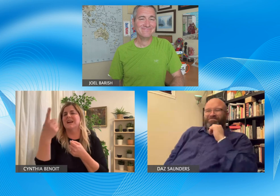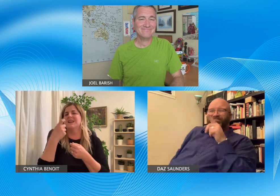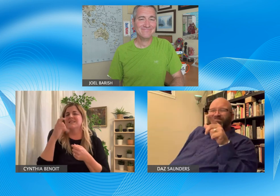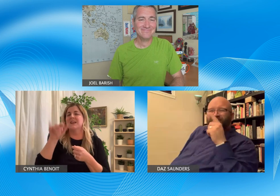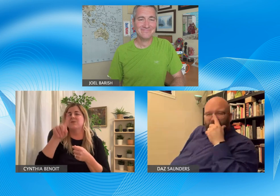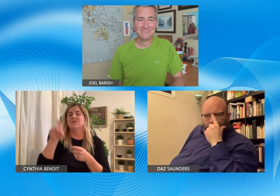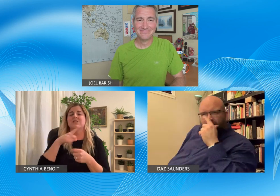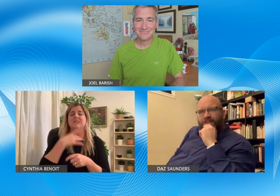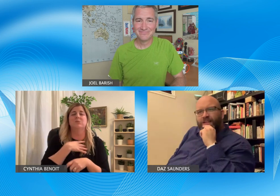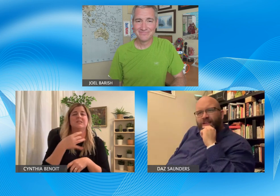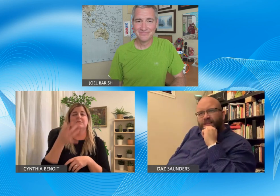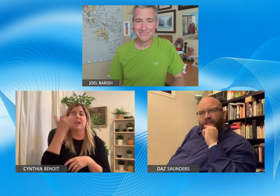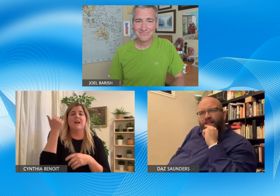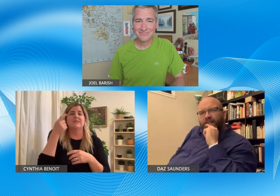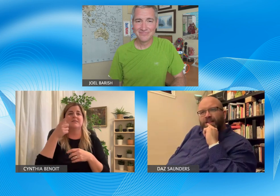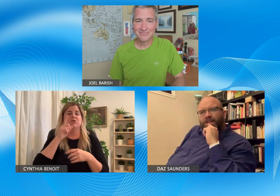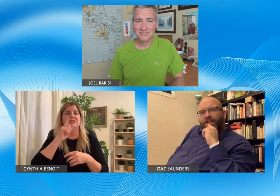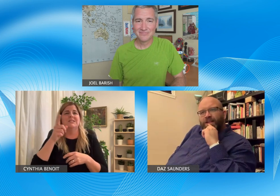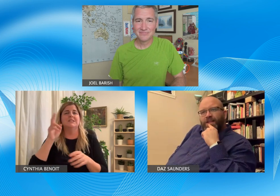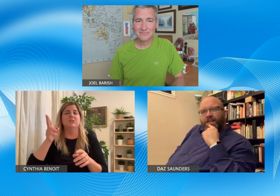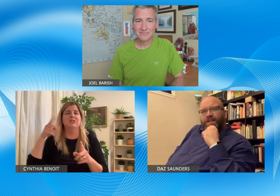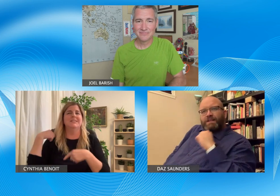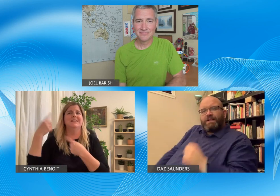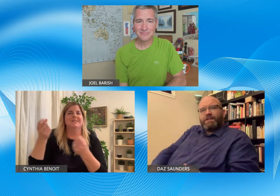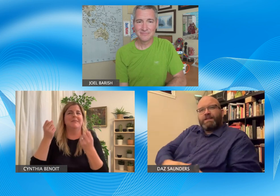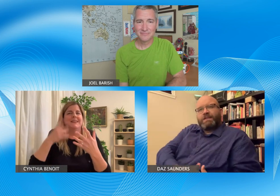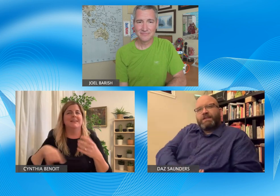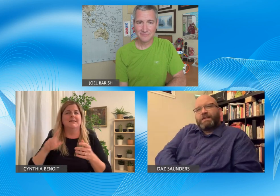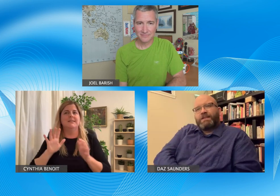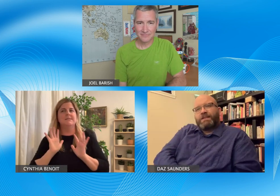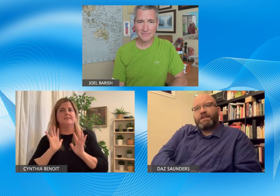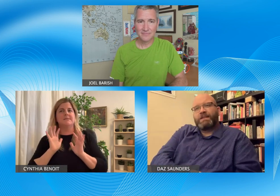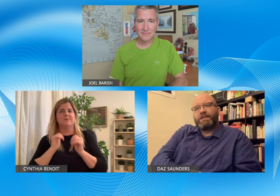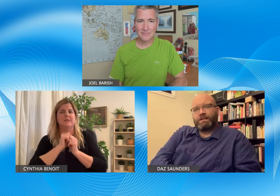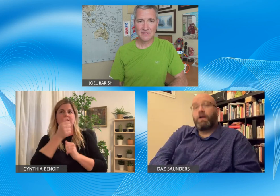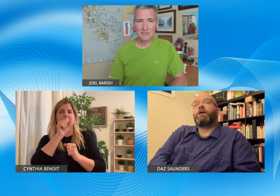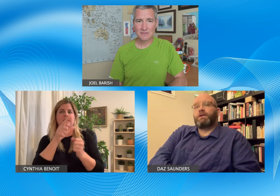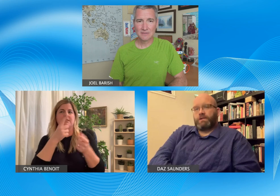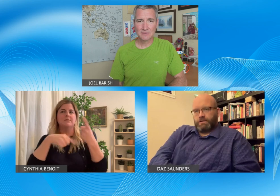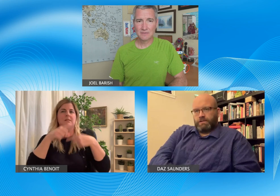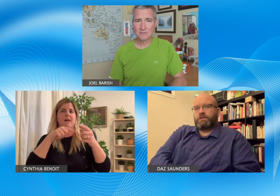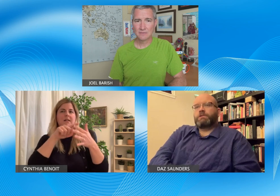It’s really interesting you ask me that question, because based on history, we’ve always been respectful and on